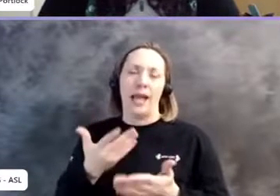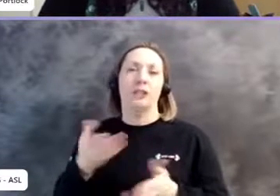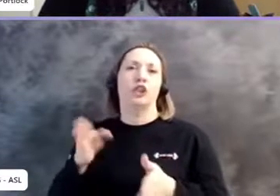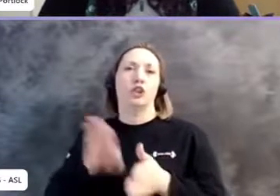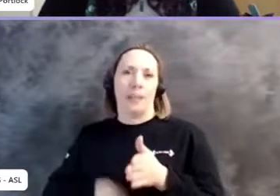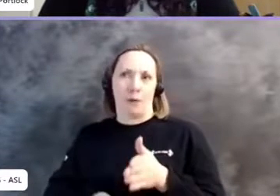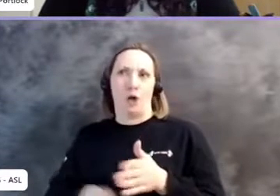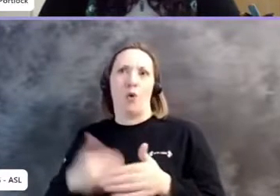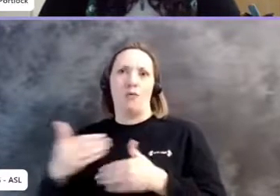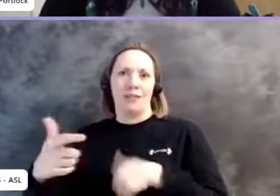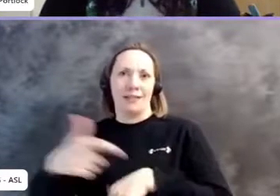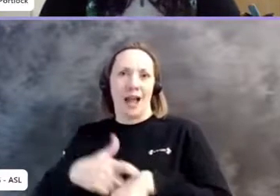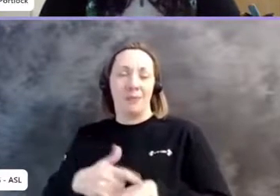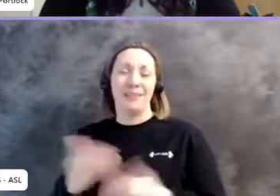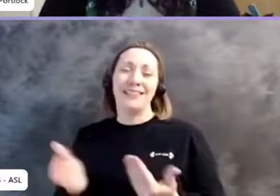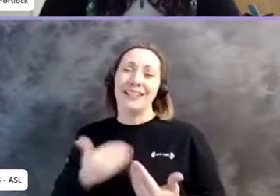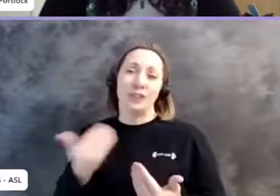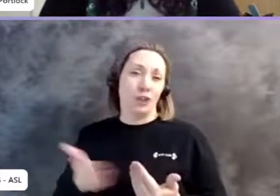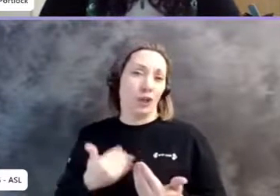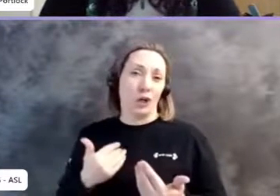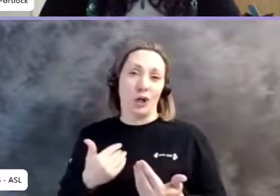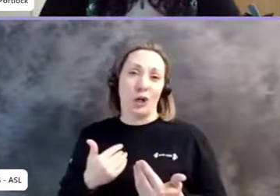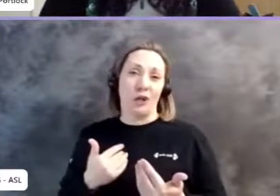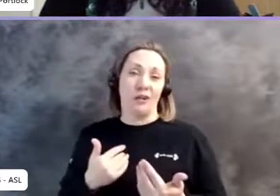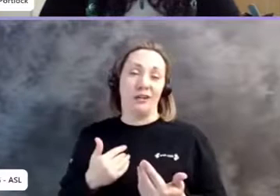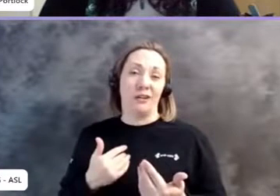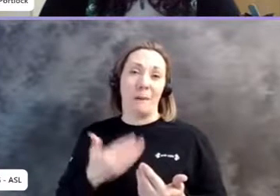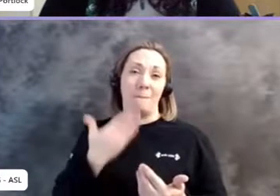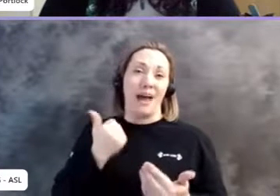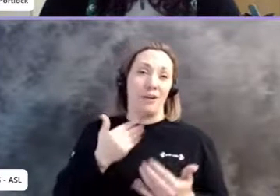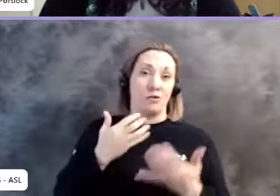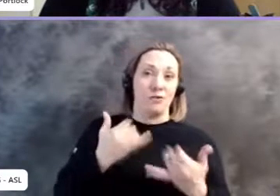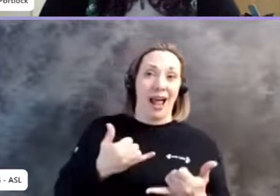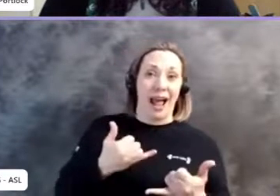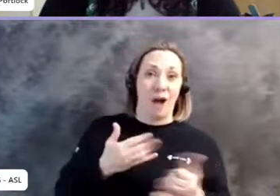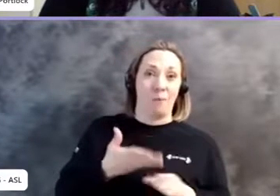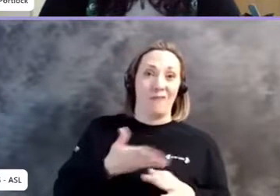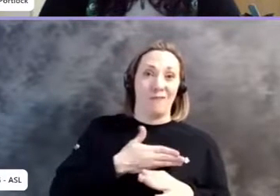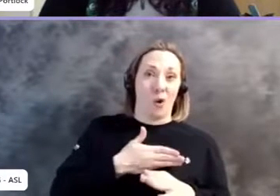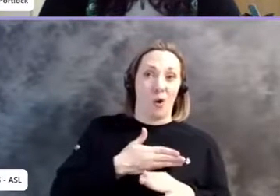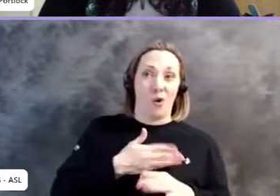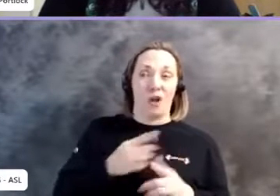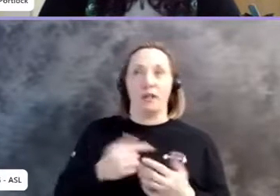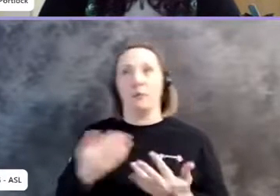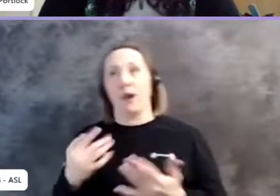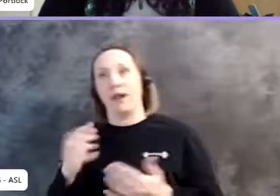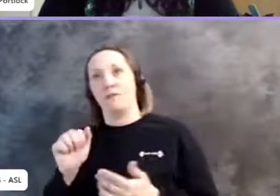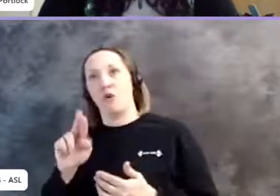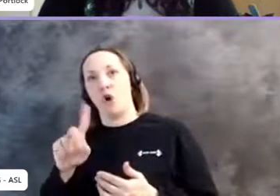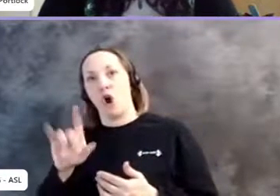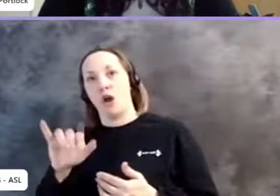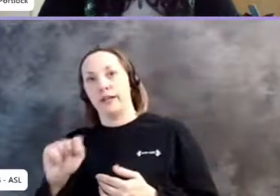and make it part of your progress, it makes it more noticeable that it's cheaper over time and much to